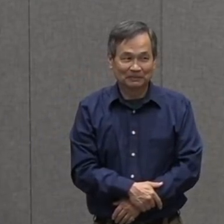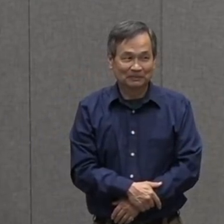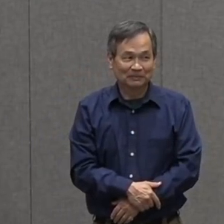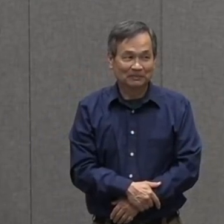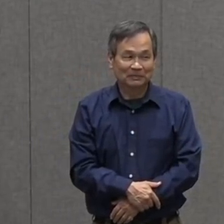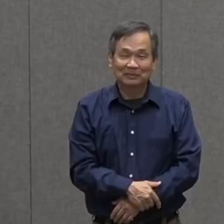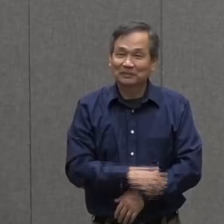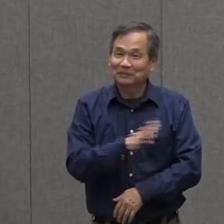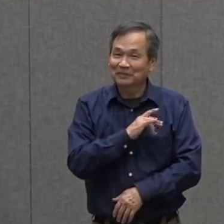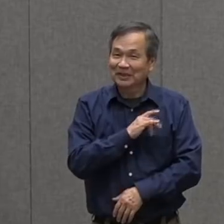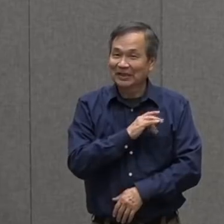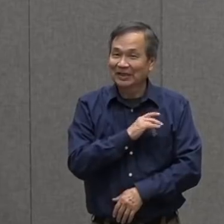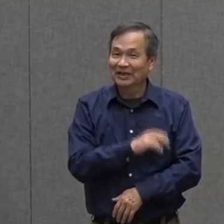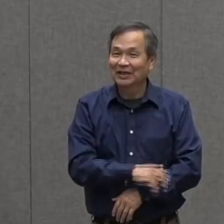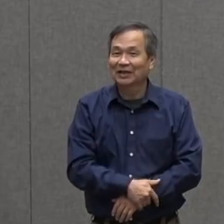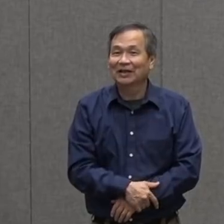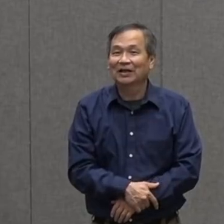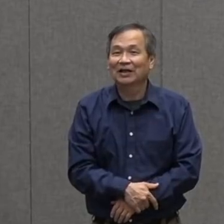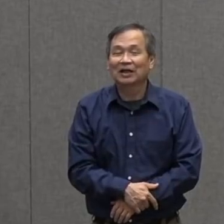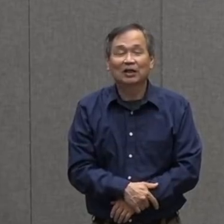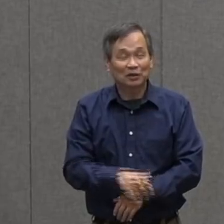Wow, it's back to how everything was before the drought.